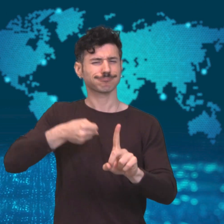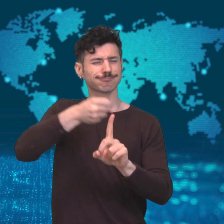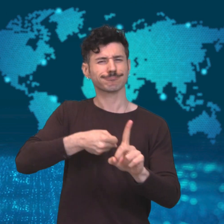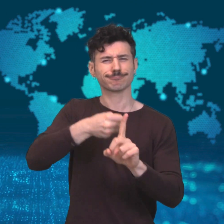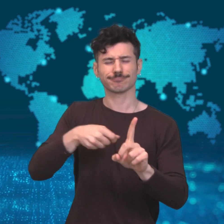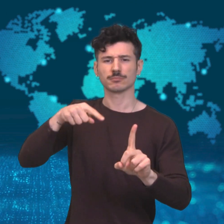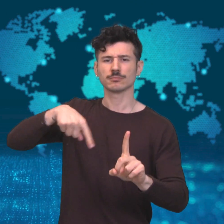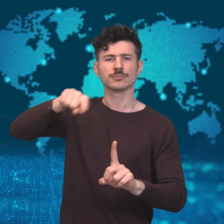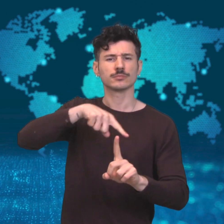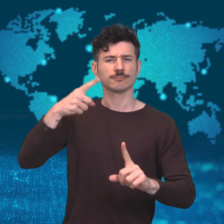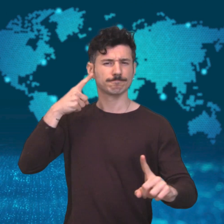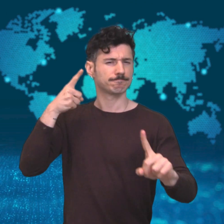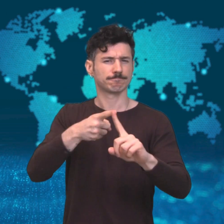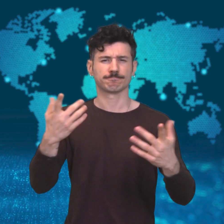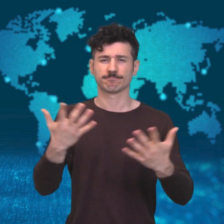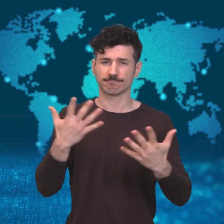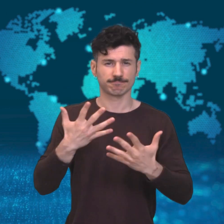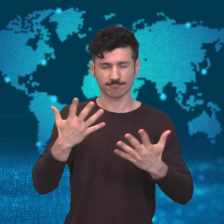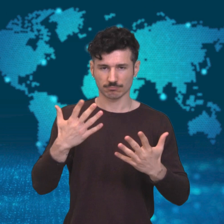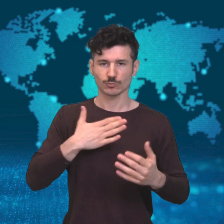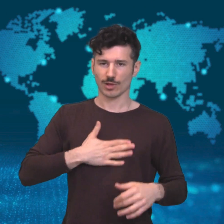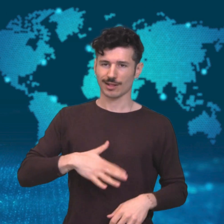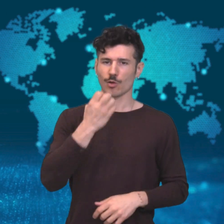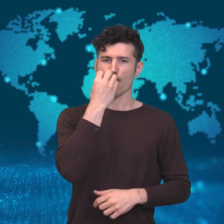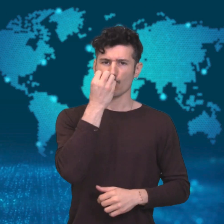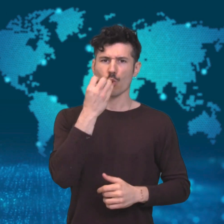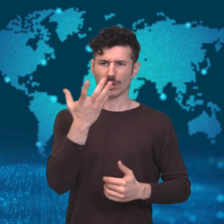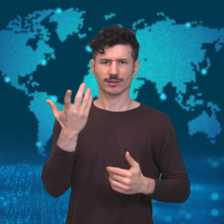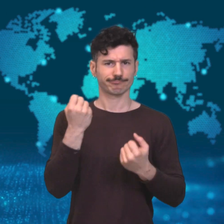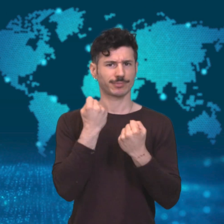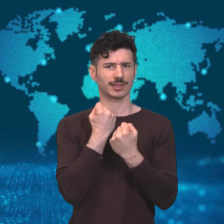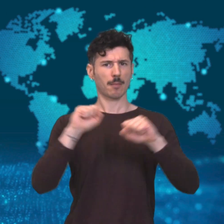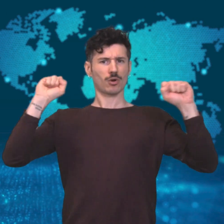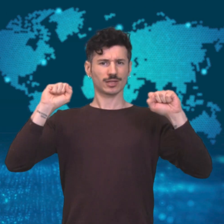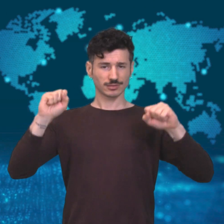demonstrations. The protestors are demanding